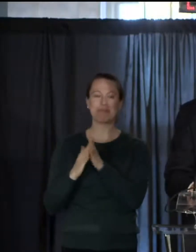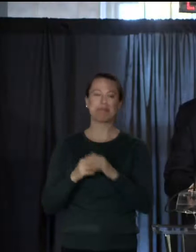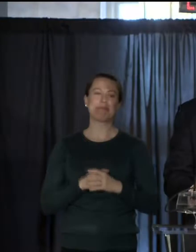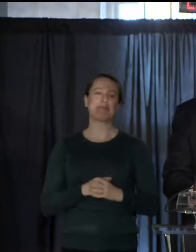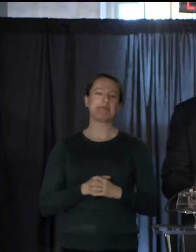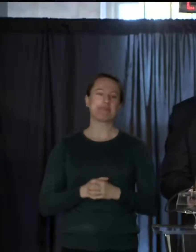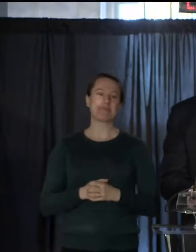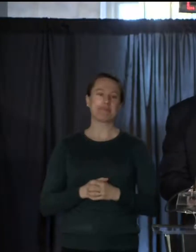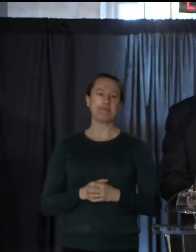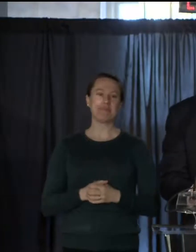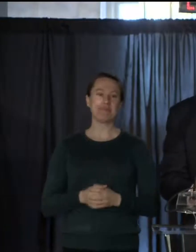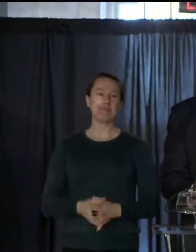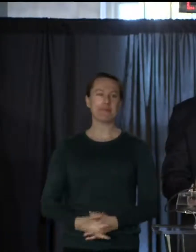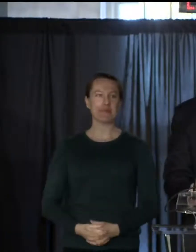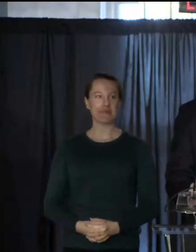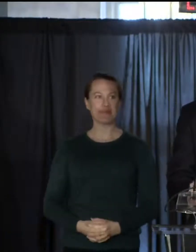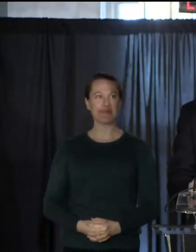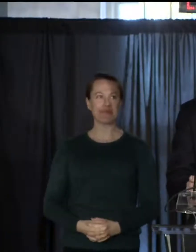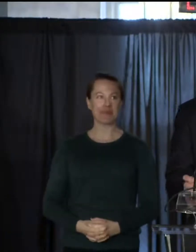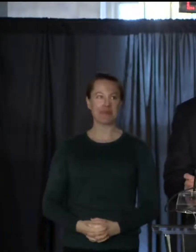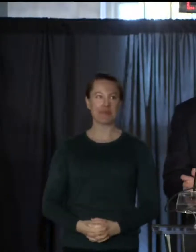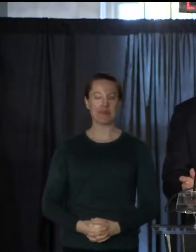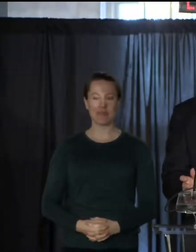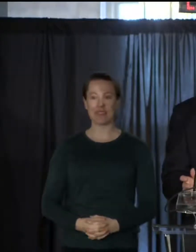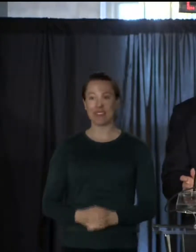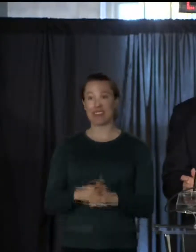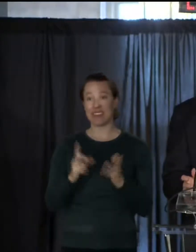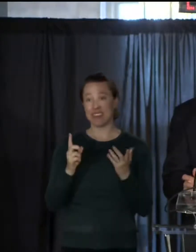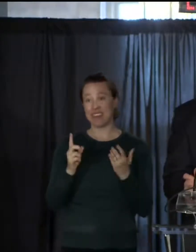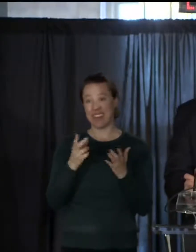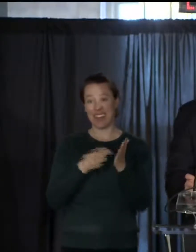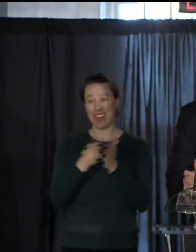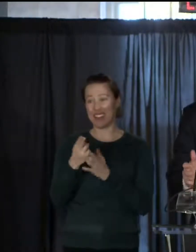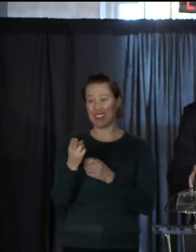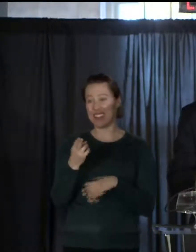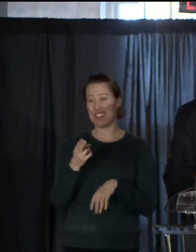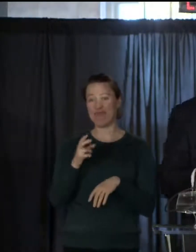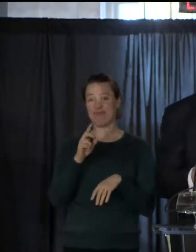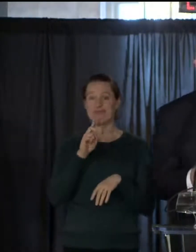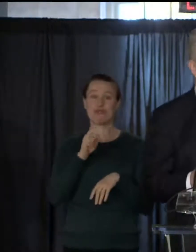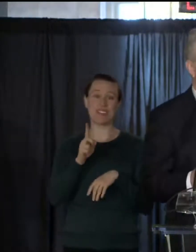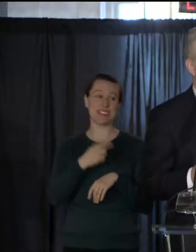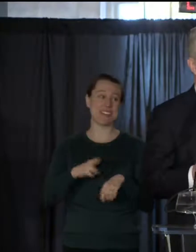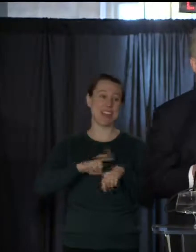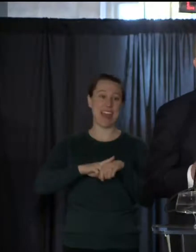IT REALLY IS A NATIONAL SCANDAL. IT IS A NATIONAL SCANDAL THAT